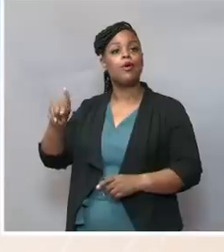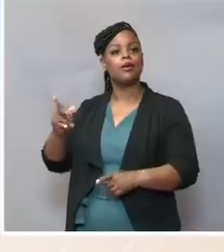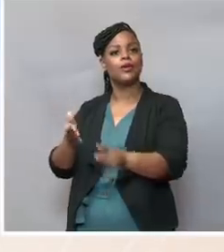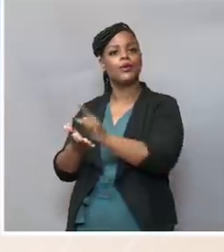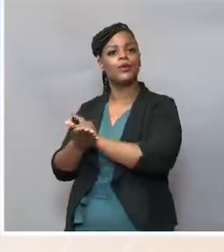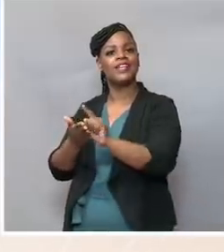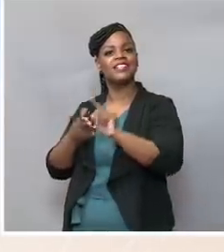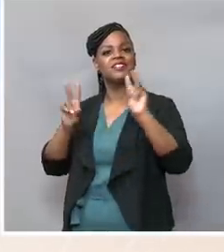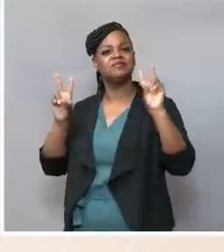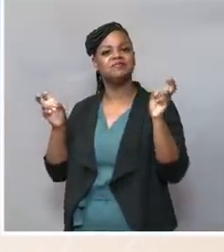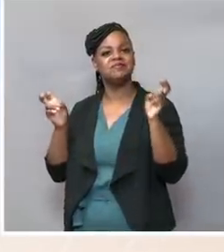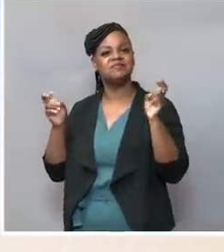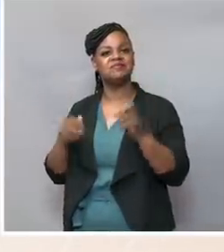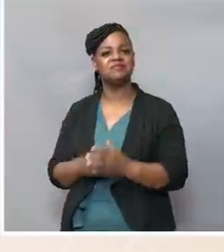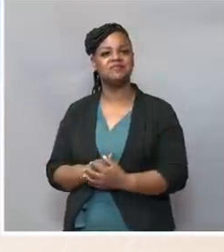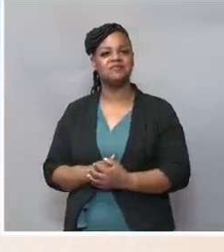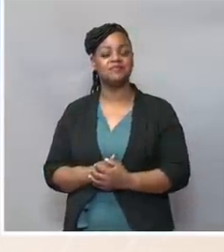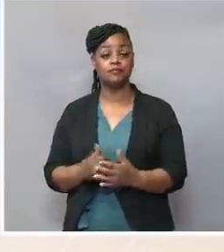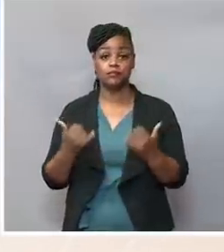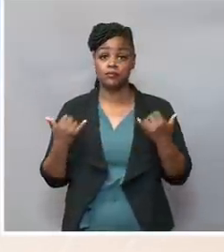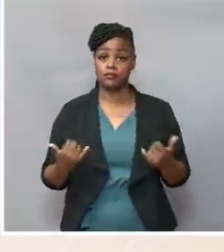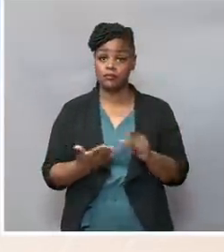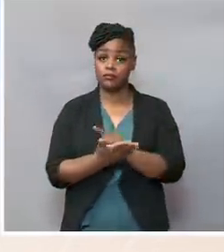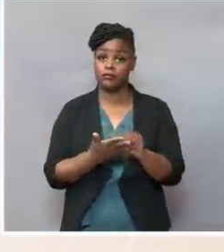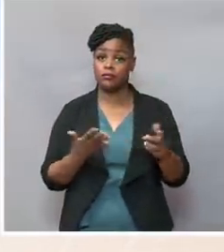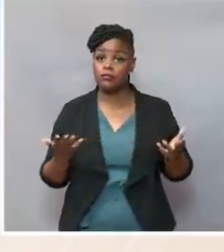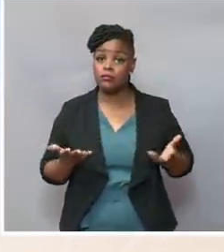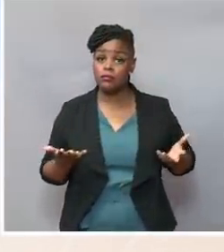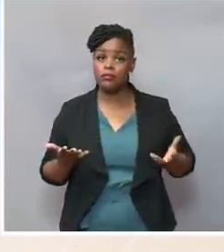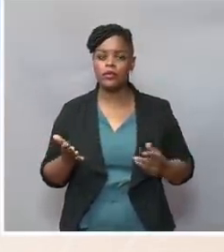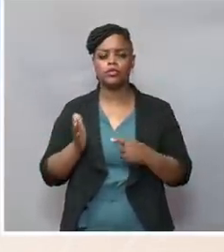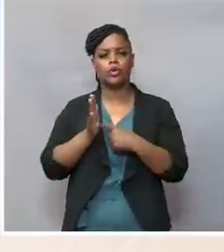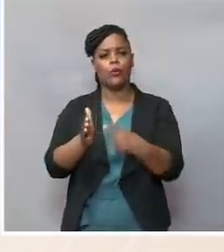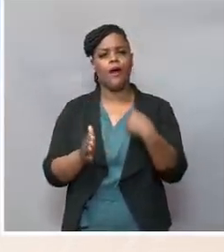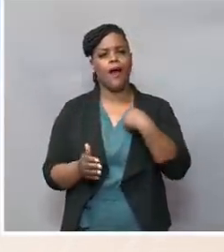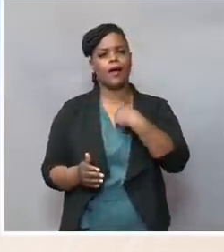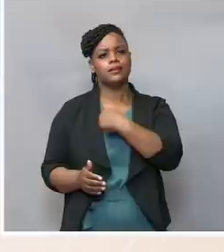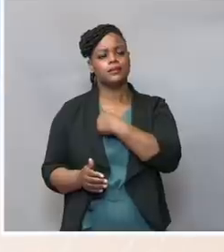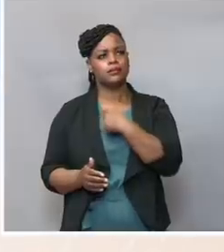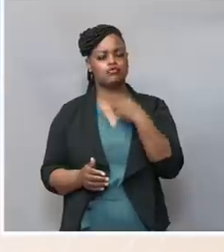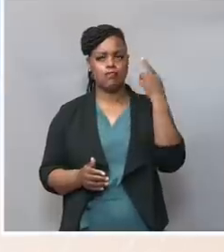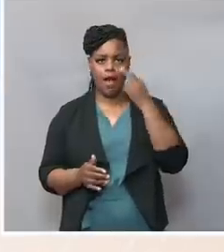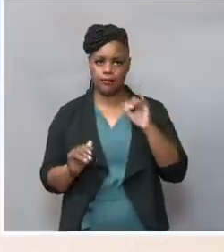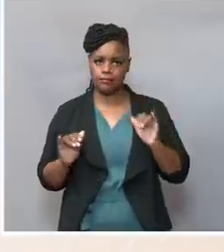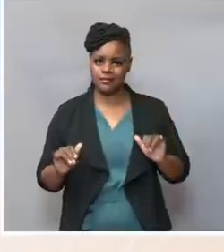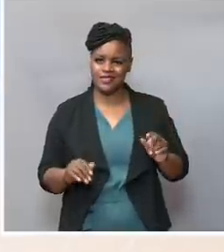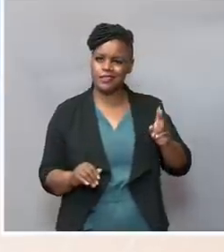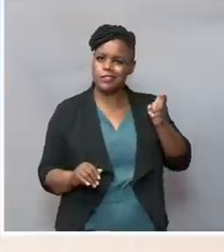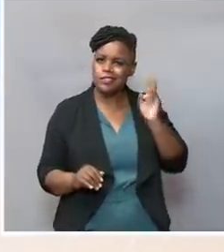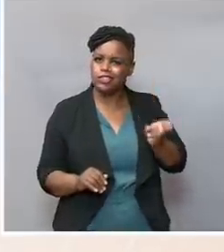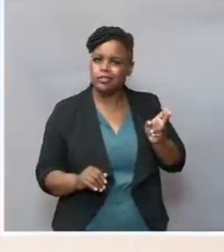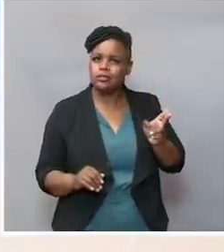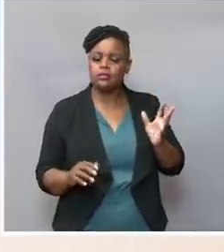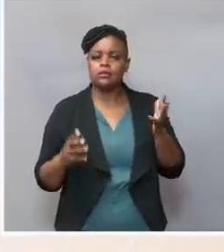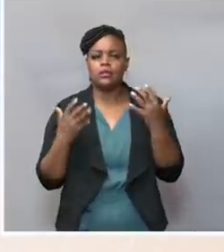that requires us to learn from history, to heal and grow. Today's announcement reminds us of the dark pages